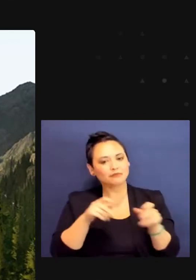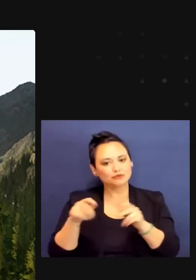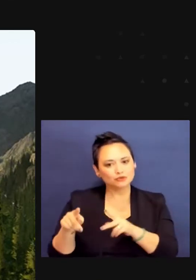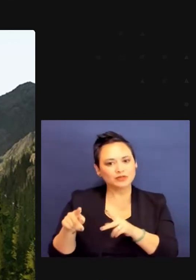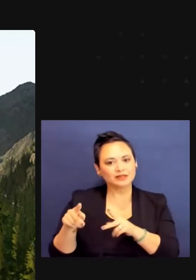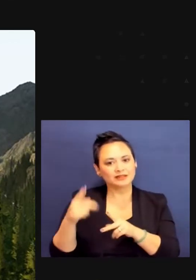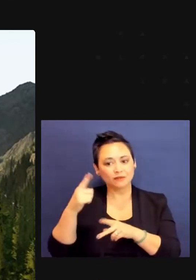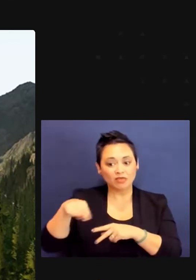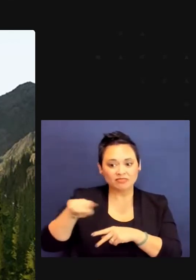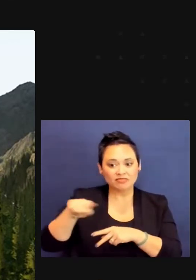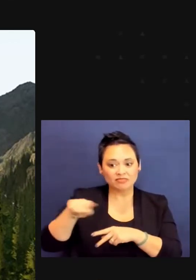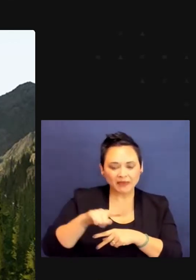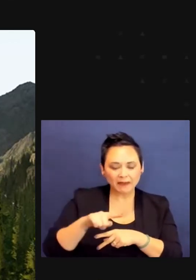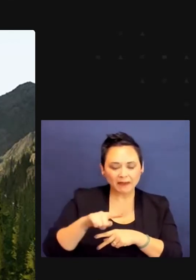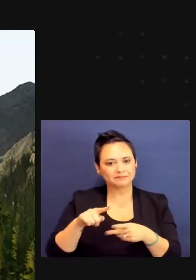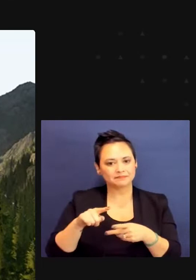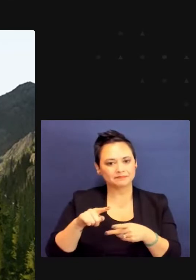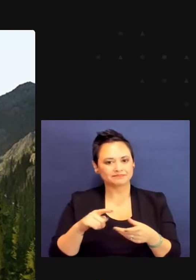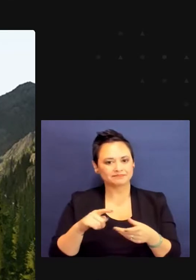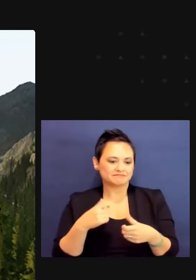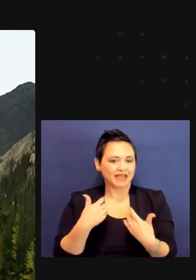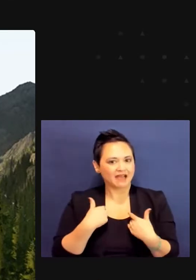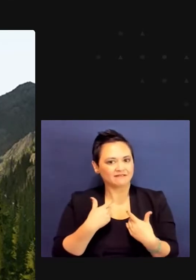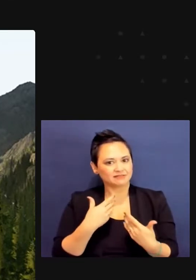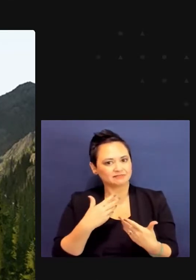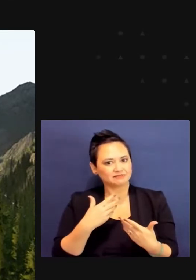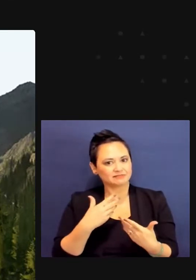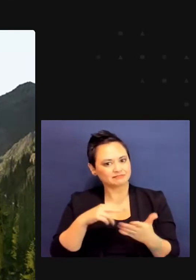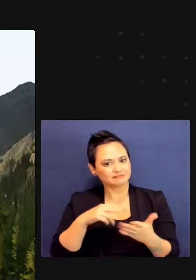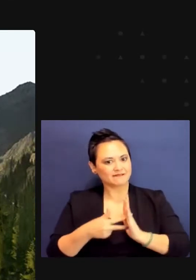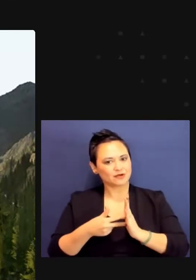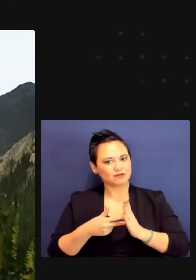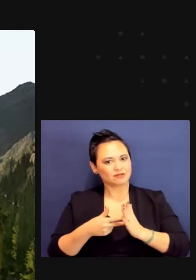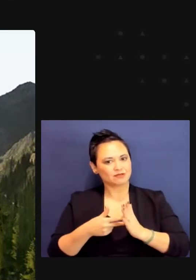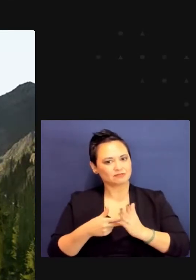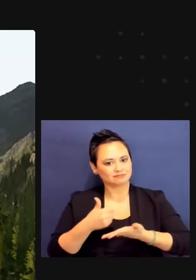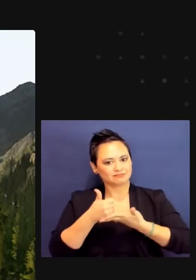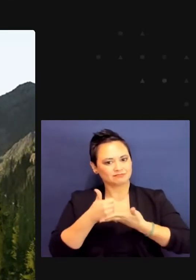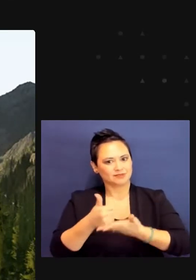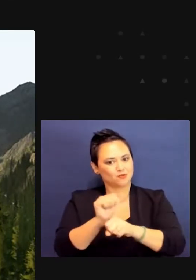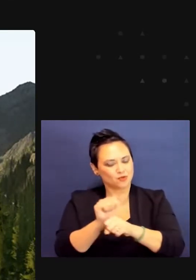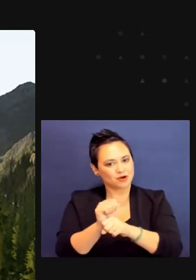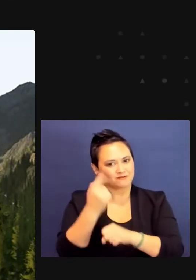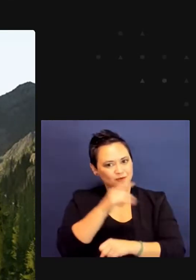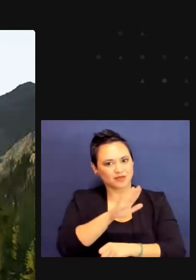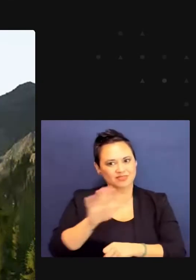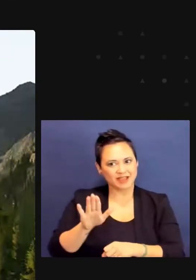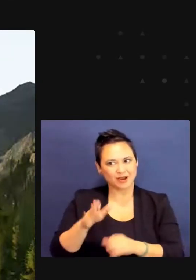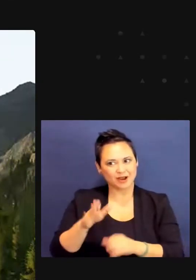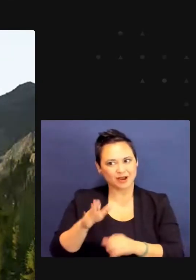that, you know, they can put on their review at the end of the year and we can we can get them promotions.